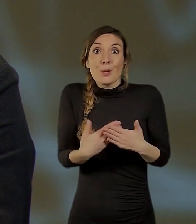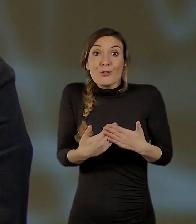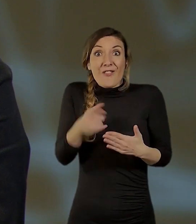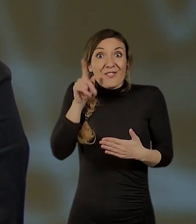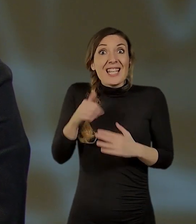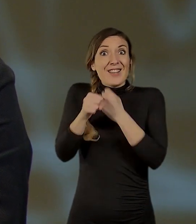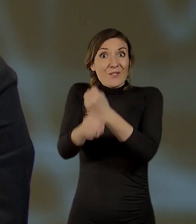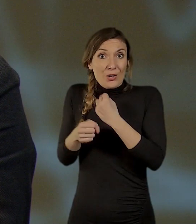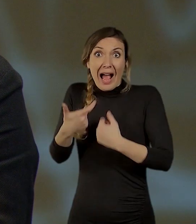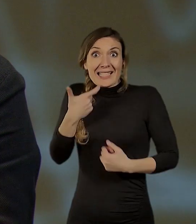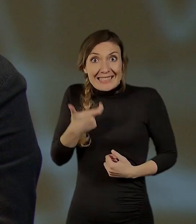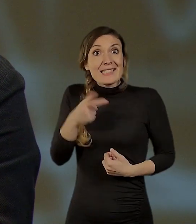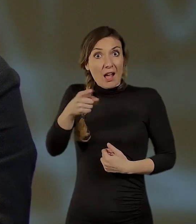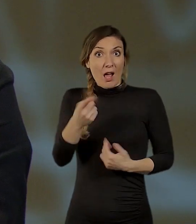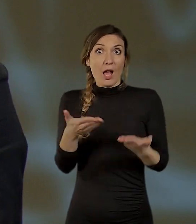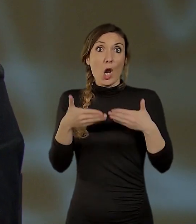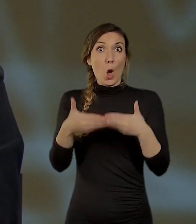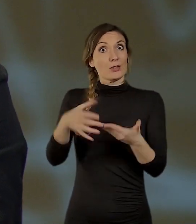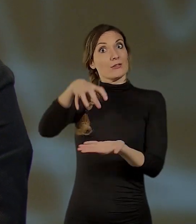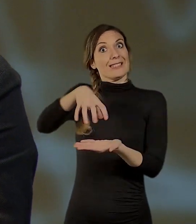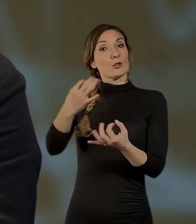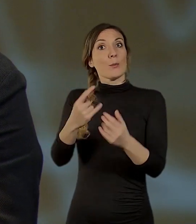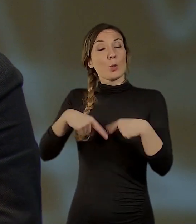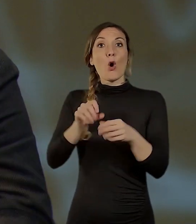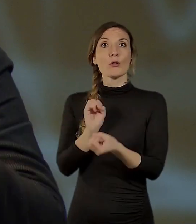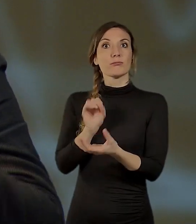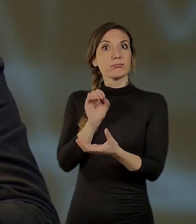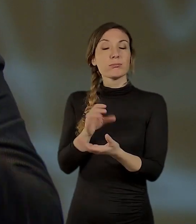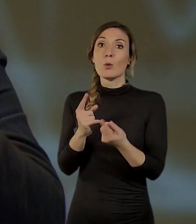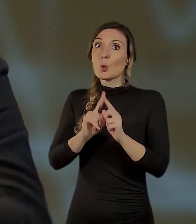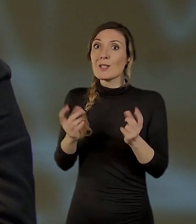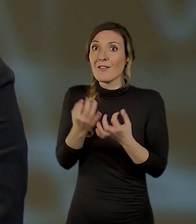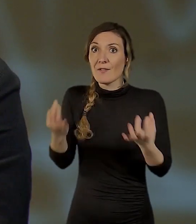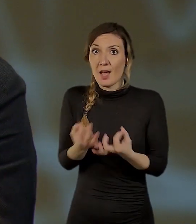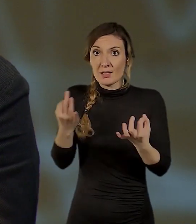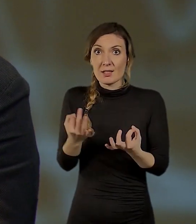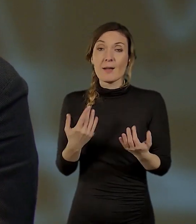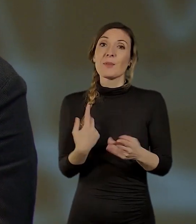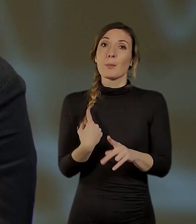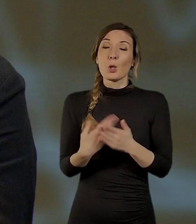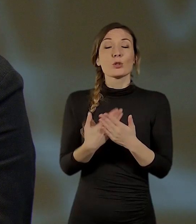the project work. And once again, I would like to appreciate the investor's approach in this case.